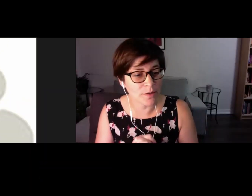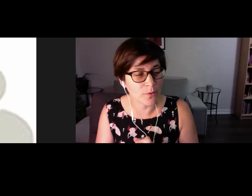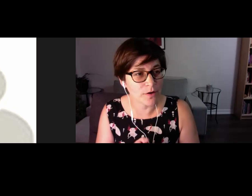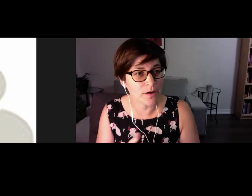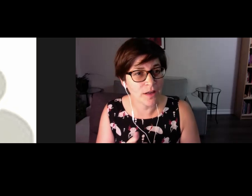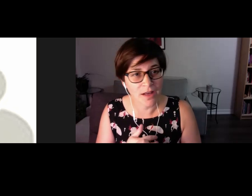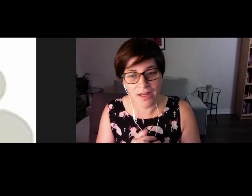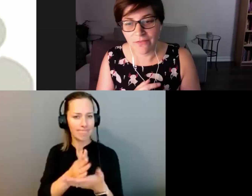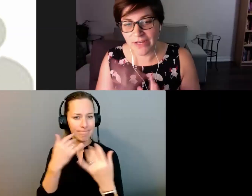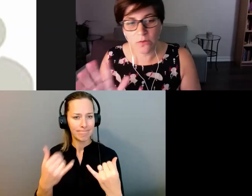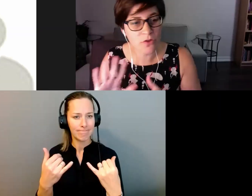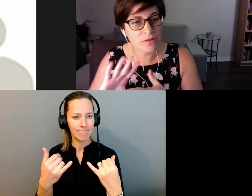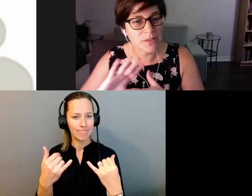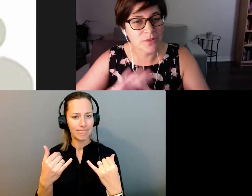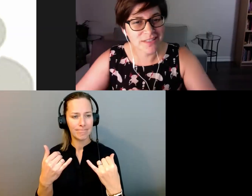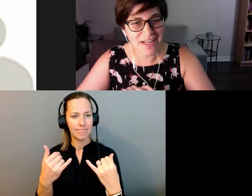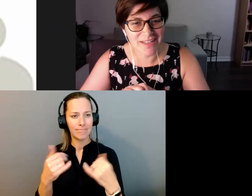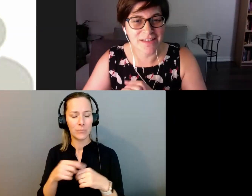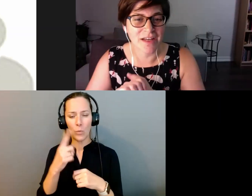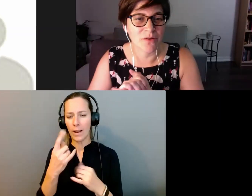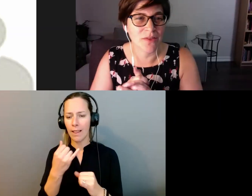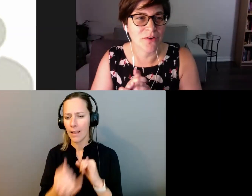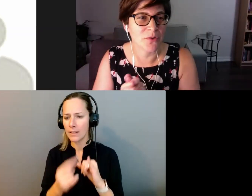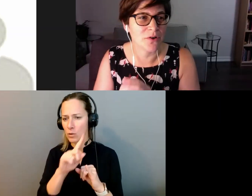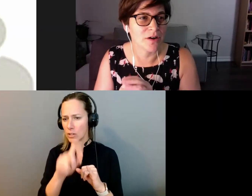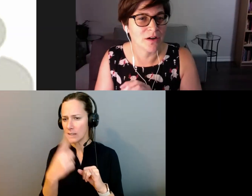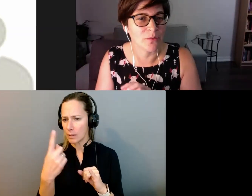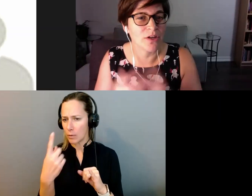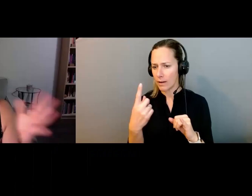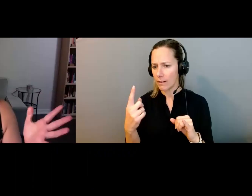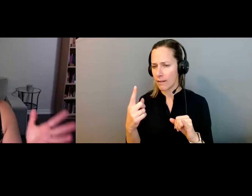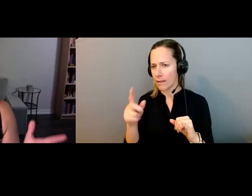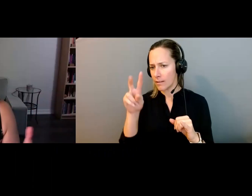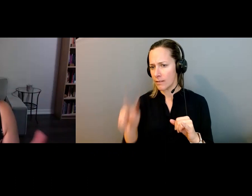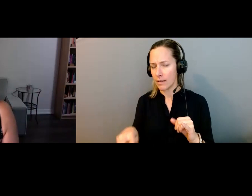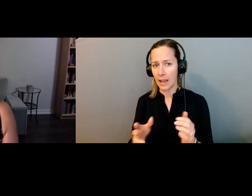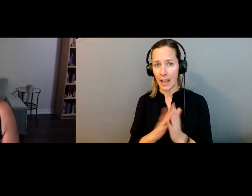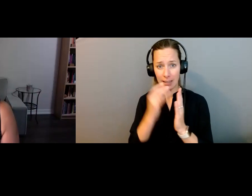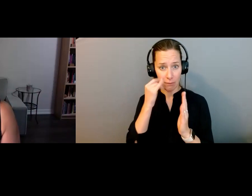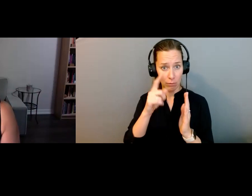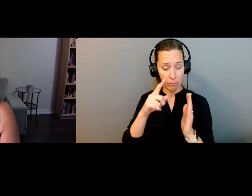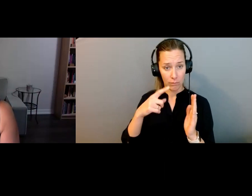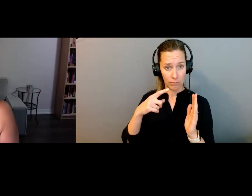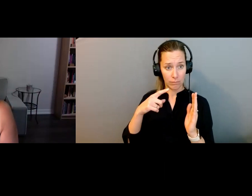one more final question. Someone did ask whether you're reachable, whether you want to share your